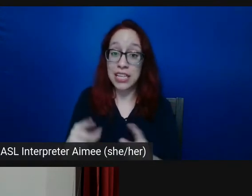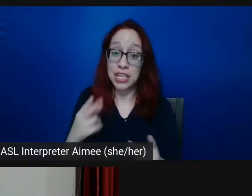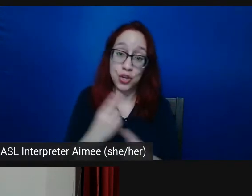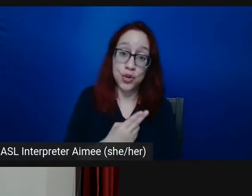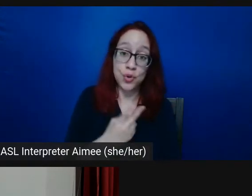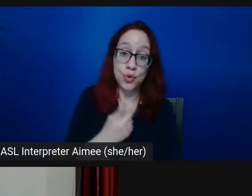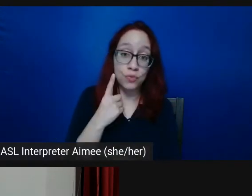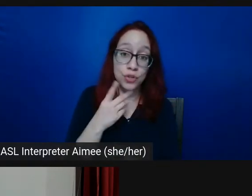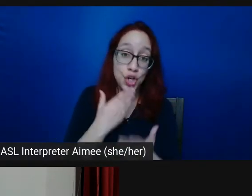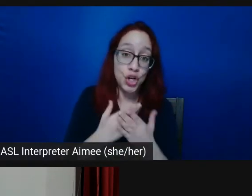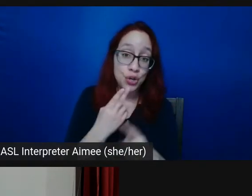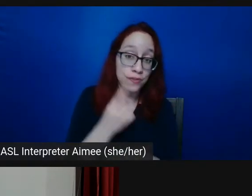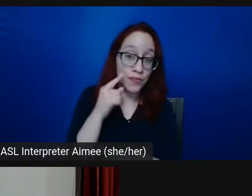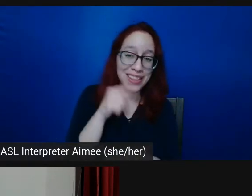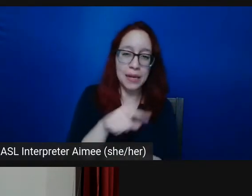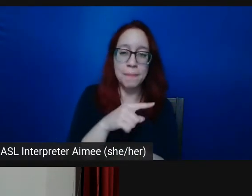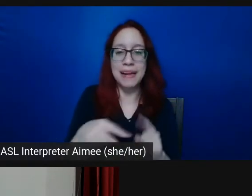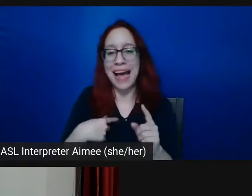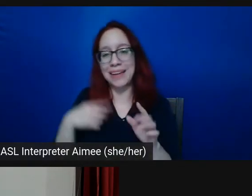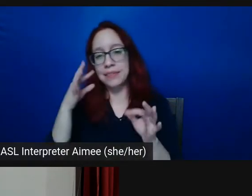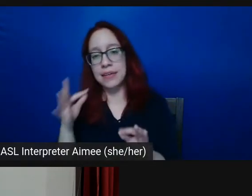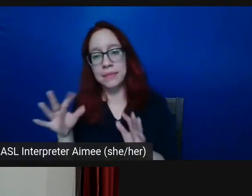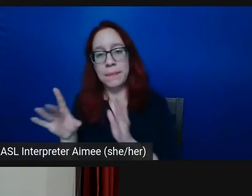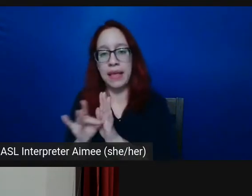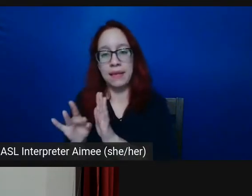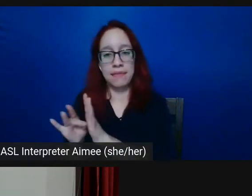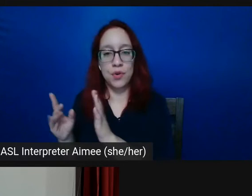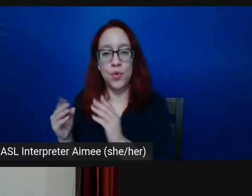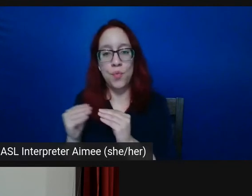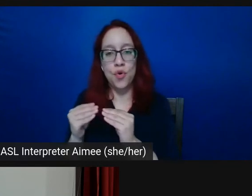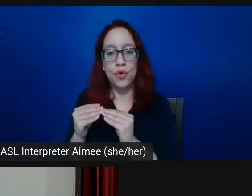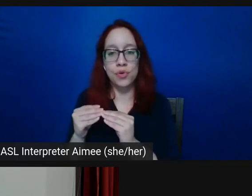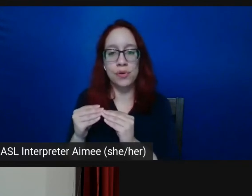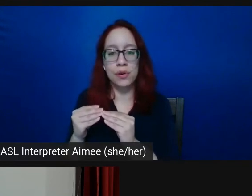but I just chose the ones that I thought would be the ones that I'd want to use myself.